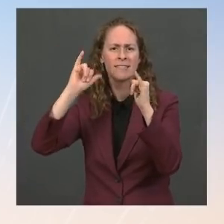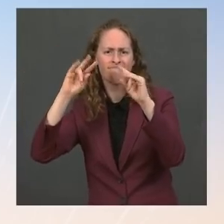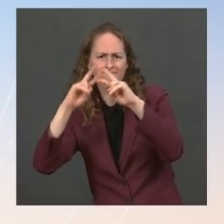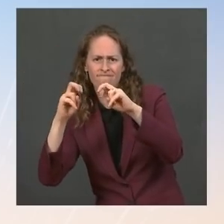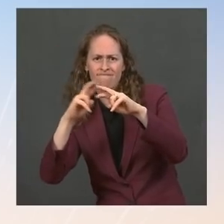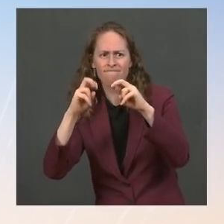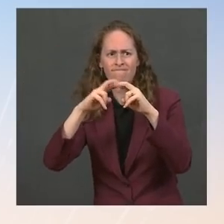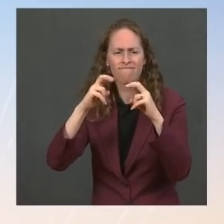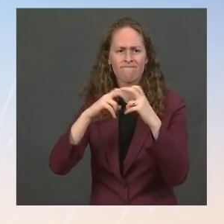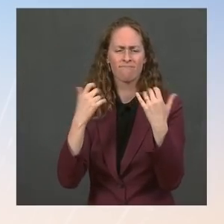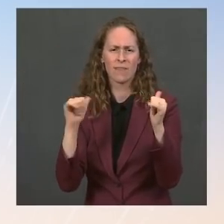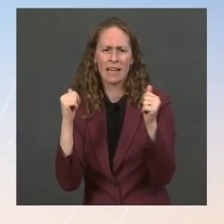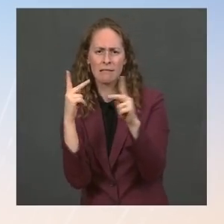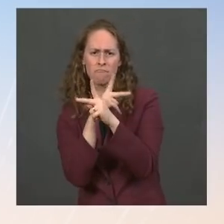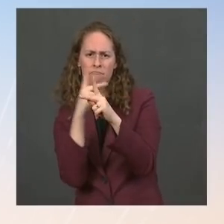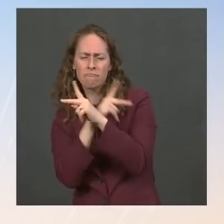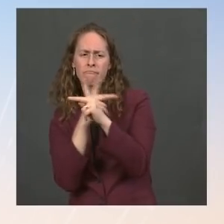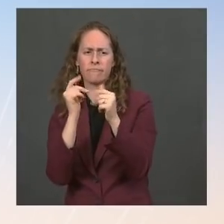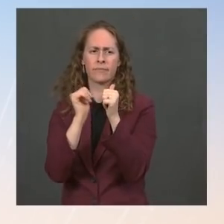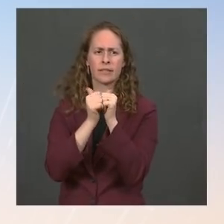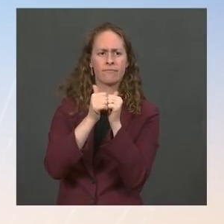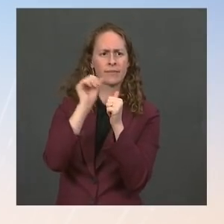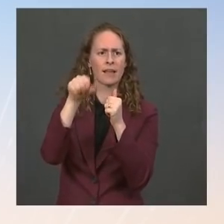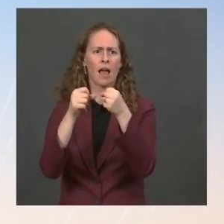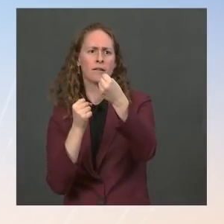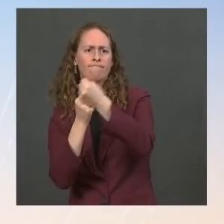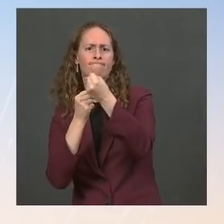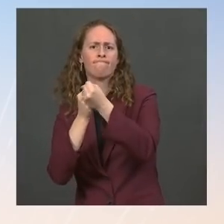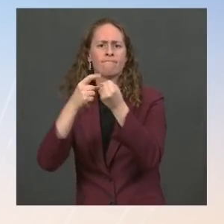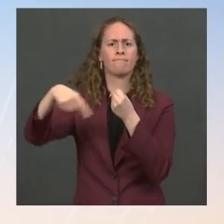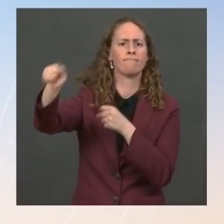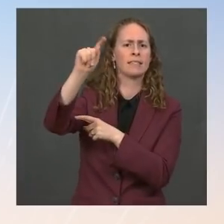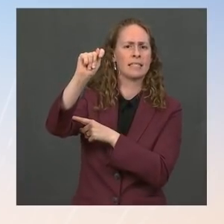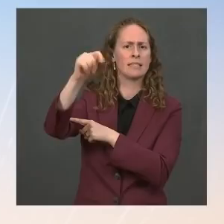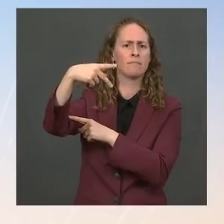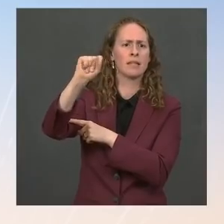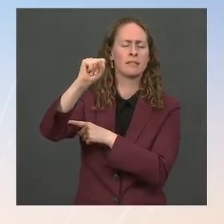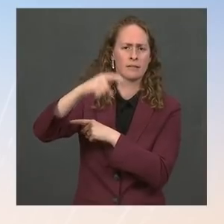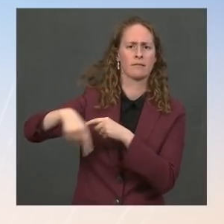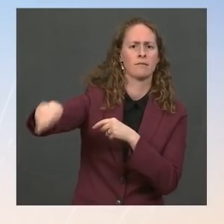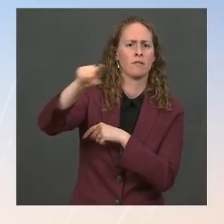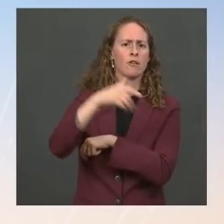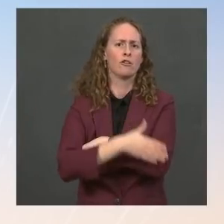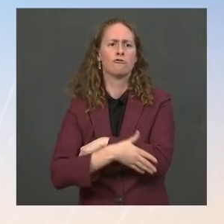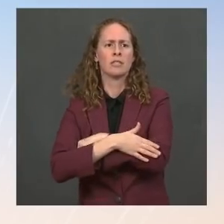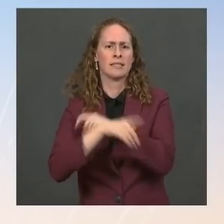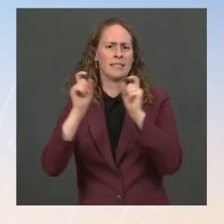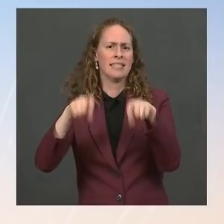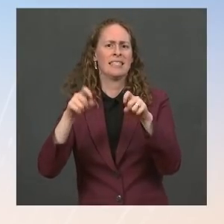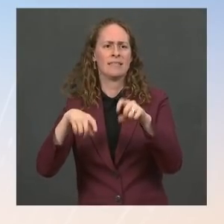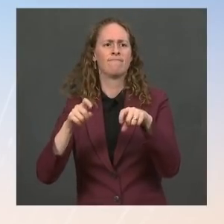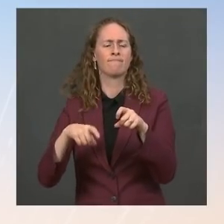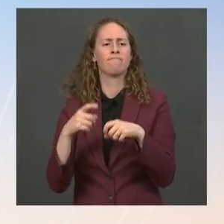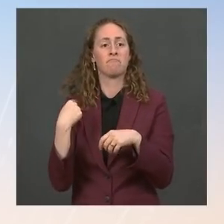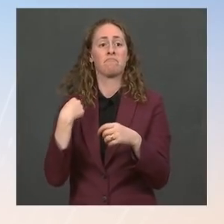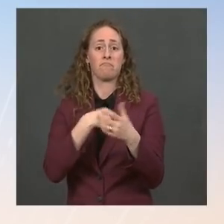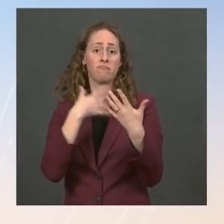that would necessitate a TPS designation for any country, and they've obviously made a couple of designations over the course of the last couple of months